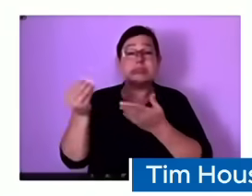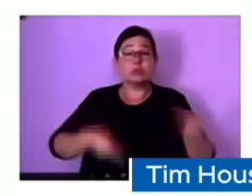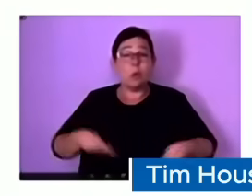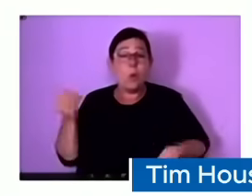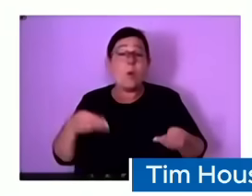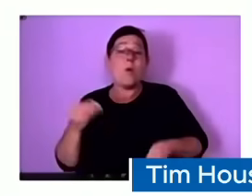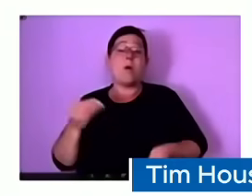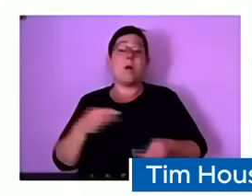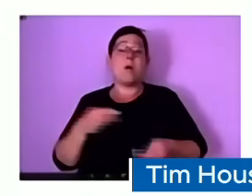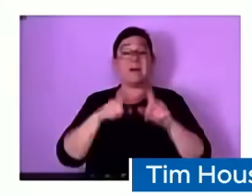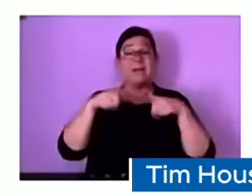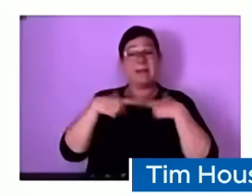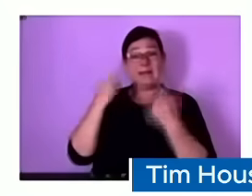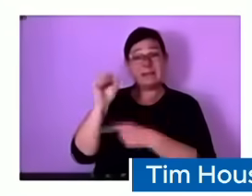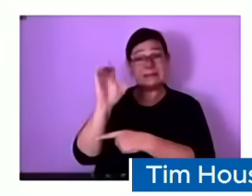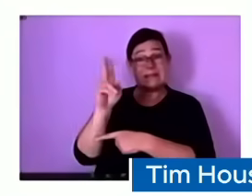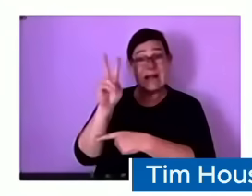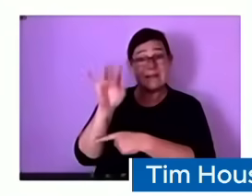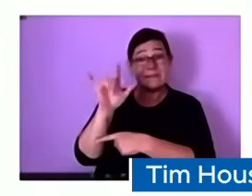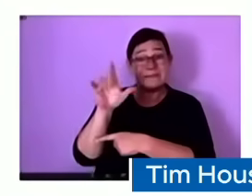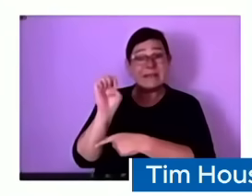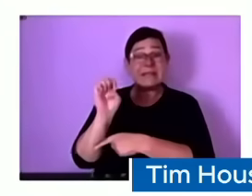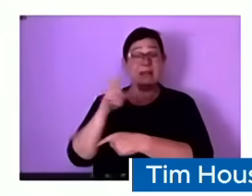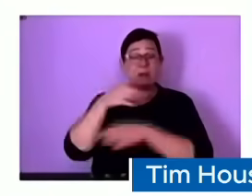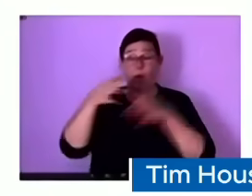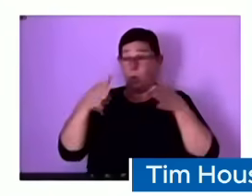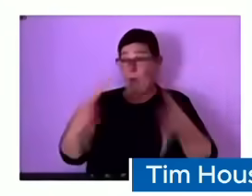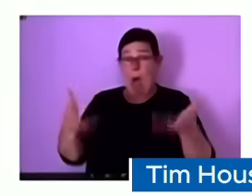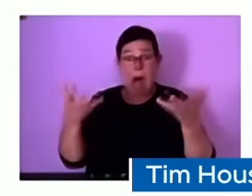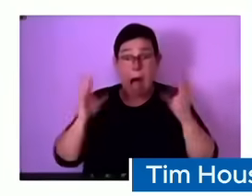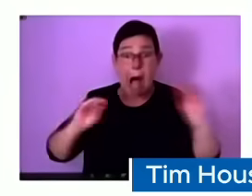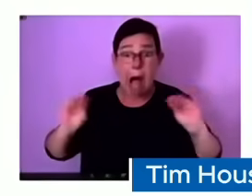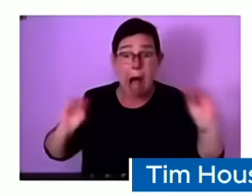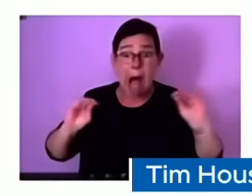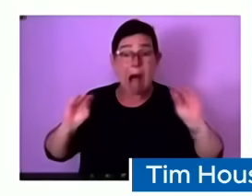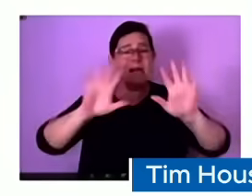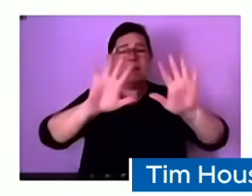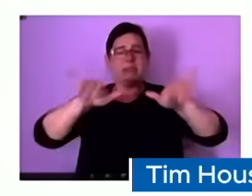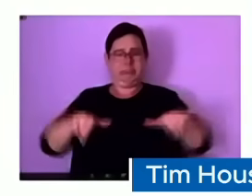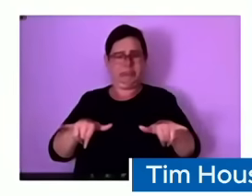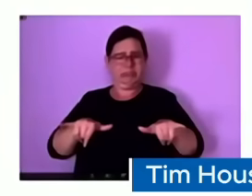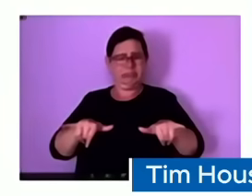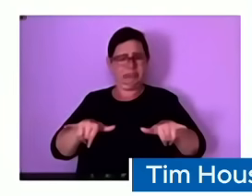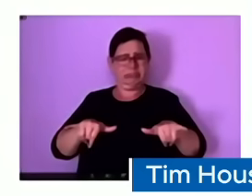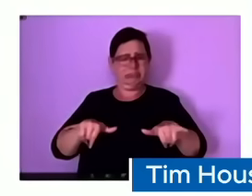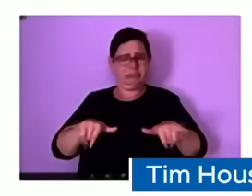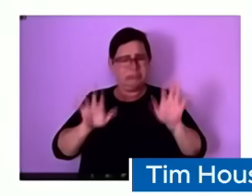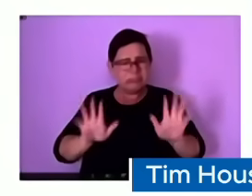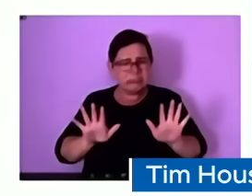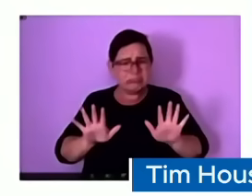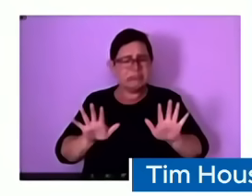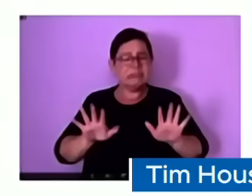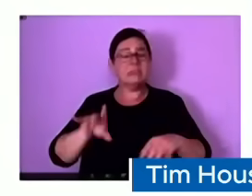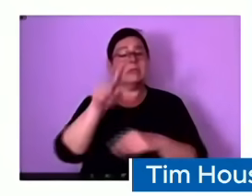IF YOU'RE SAFE, STAY HOME. LISTEN TO LOCAL POLICE AND PAY ATTENTION TO ANY EMERGENCY